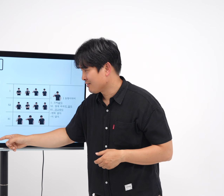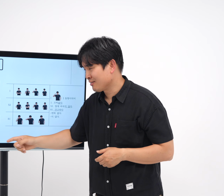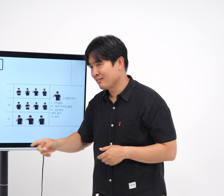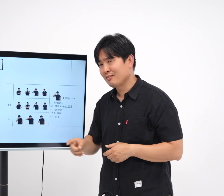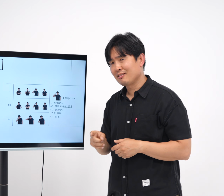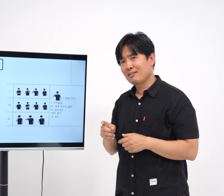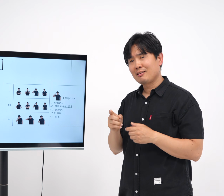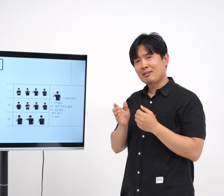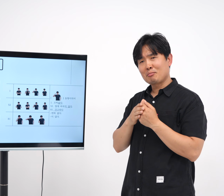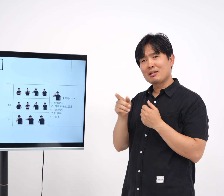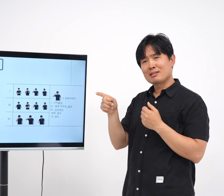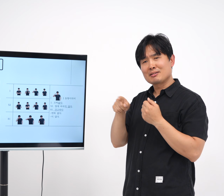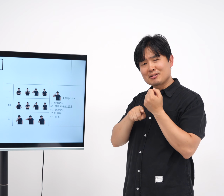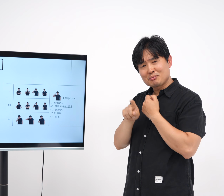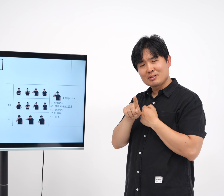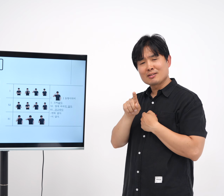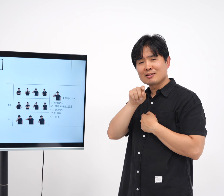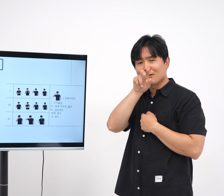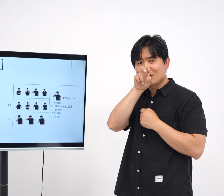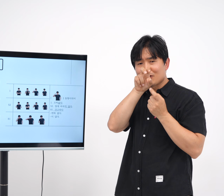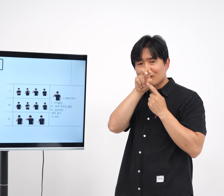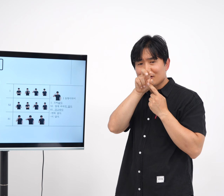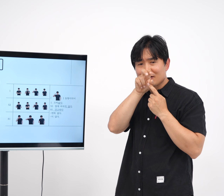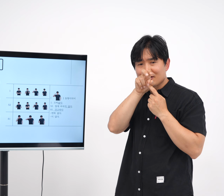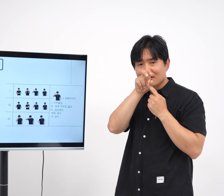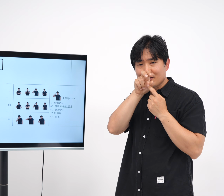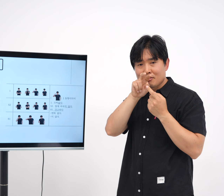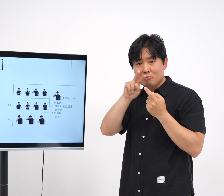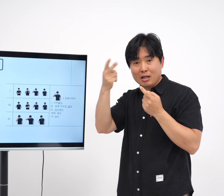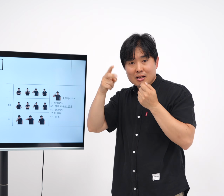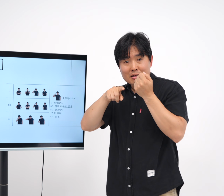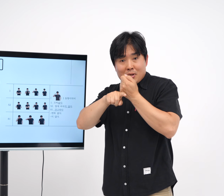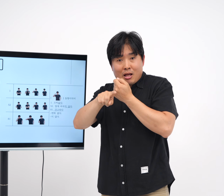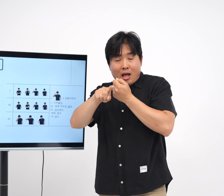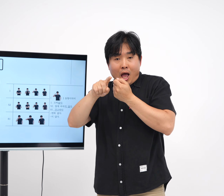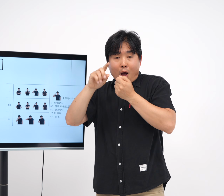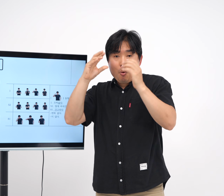From a hearing people’s perspective, the expression “shortcut”